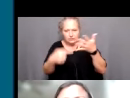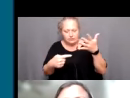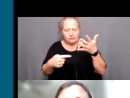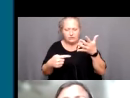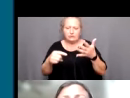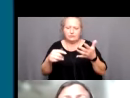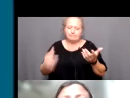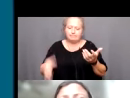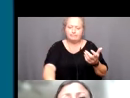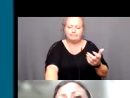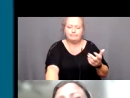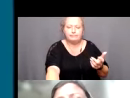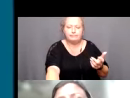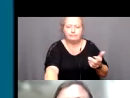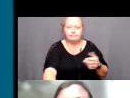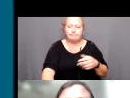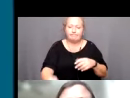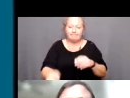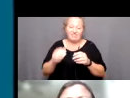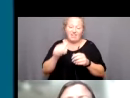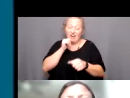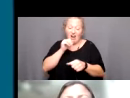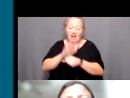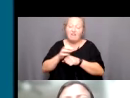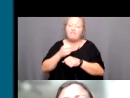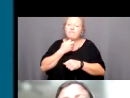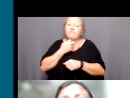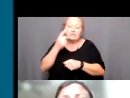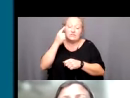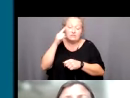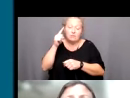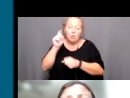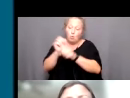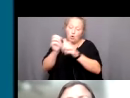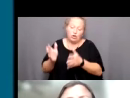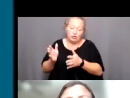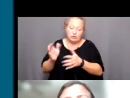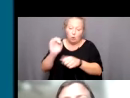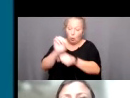have near zero voice for workers, we have workers that are the least likely